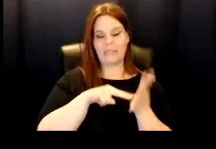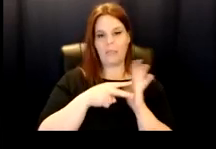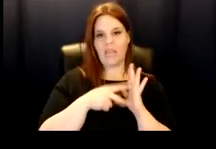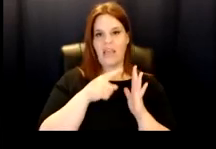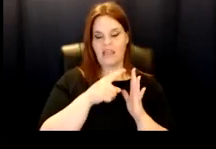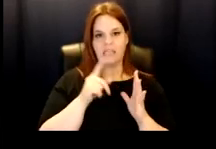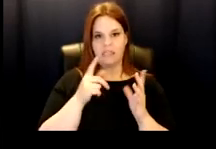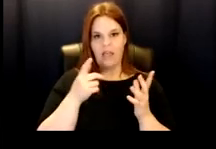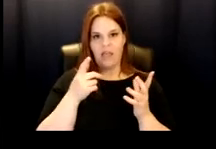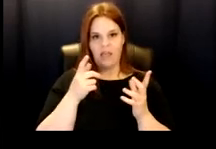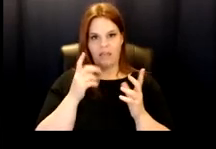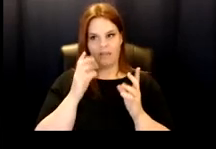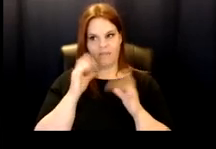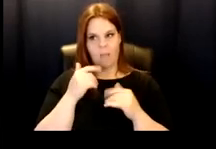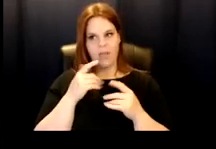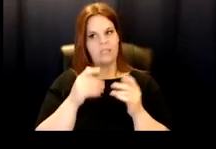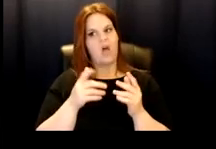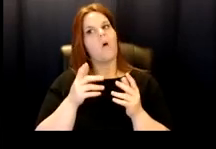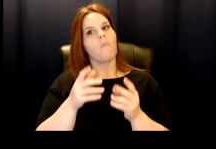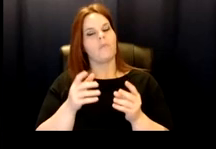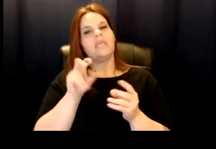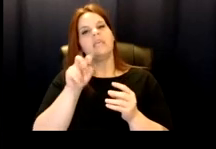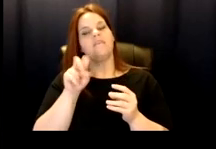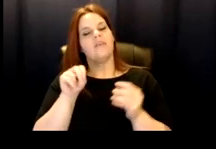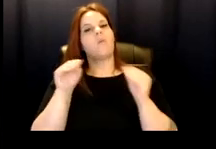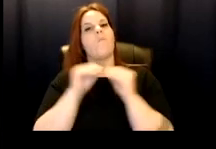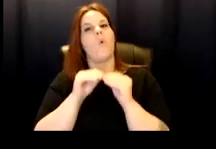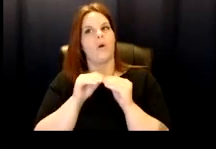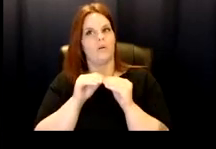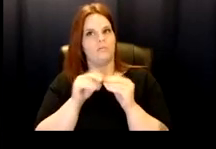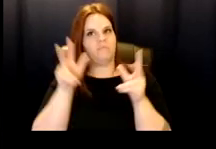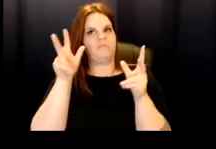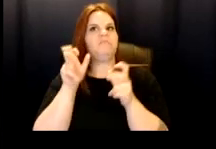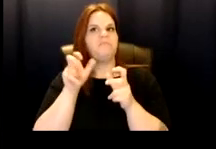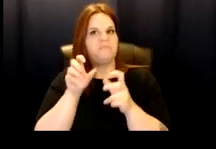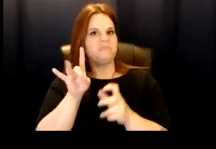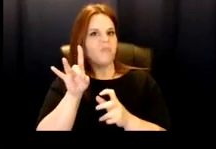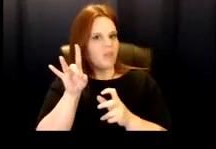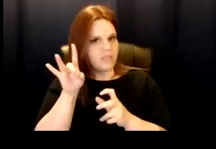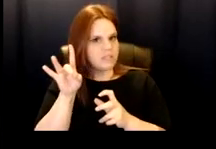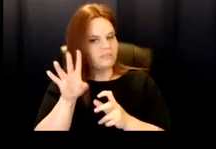insidious and perhaps that's not a strong enough word, despicable really. We have an